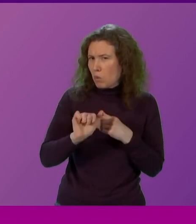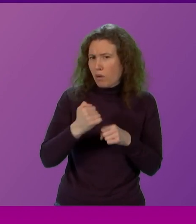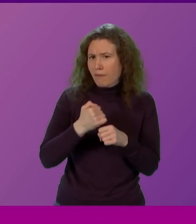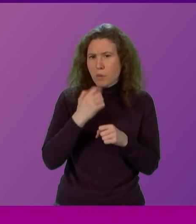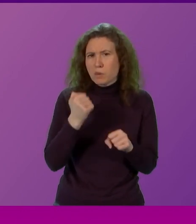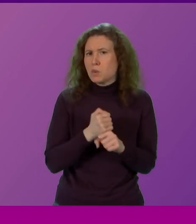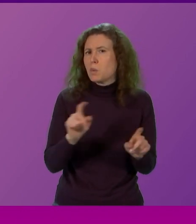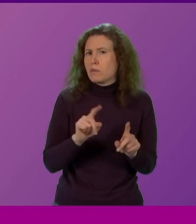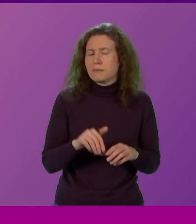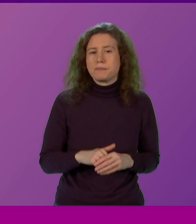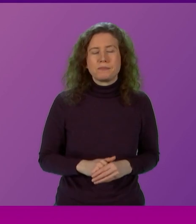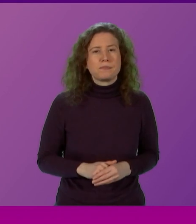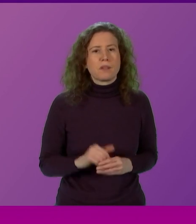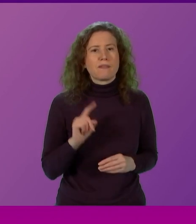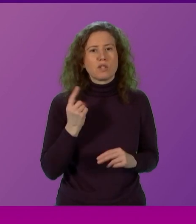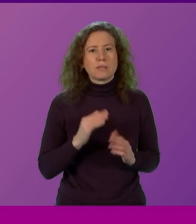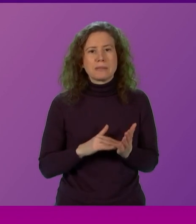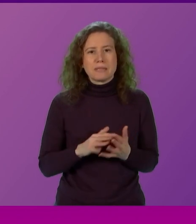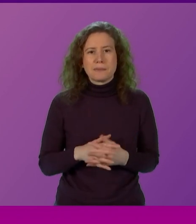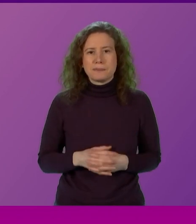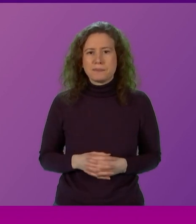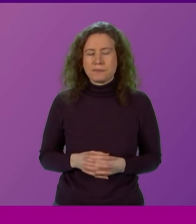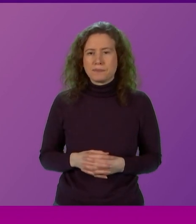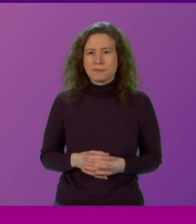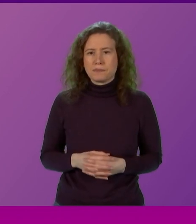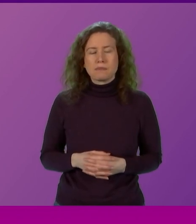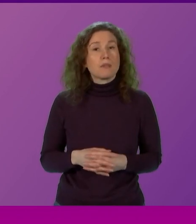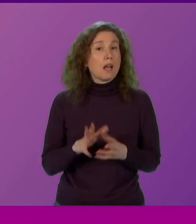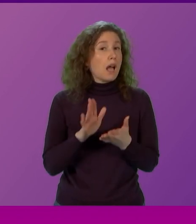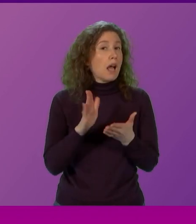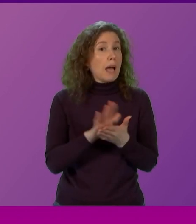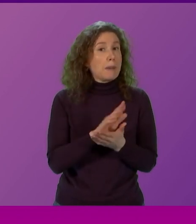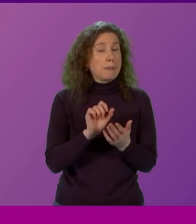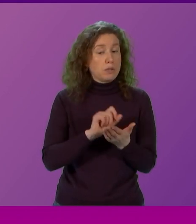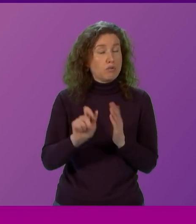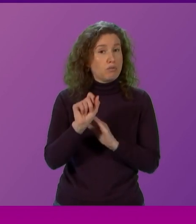to do about it? I am happy to write to Russell Findlay or ask the Cabinet Secretary for Justice and